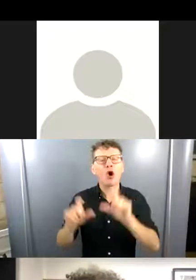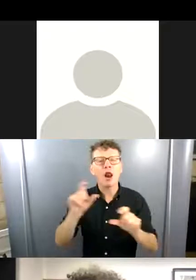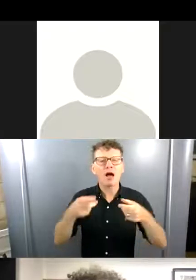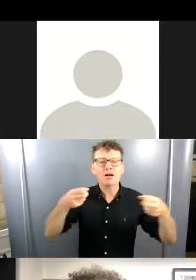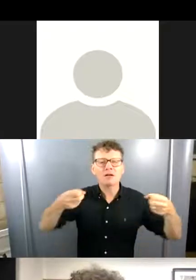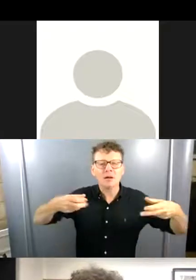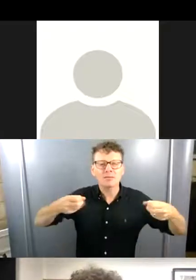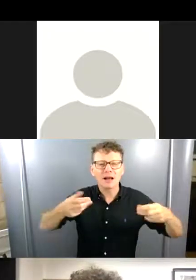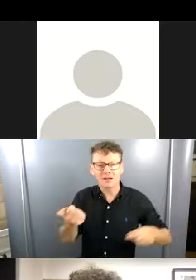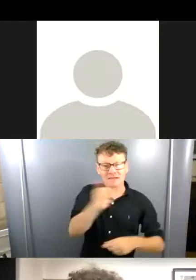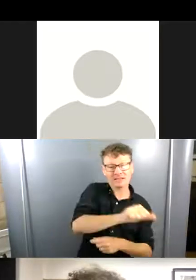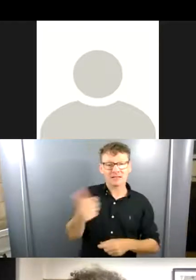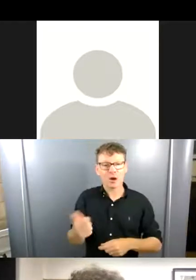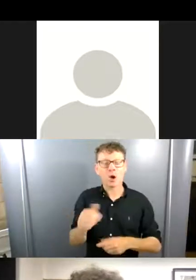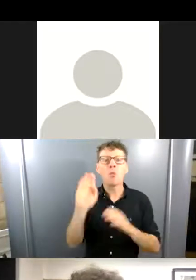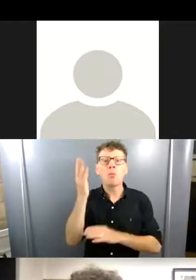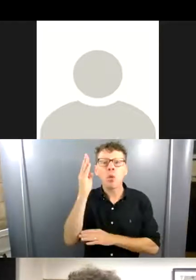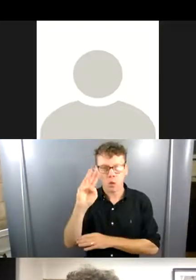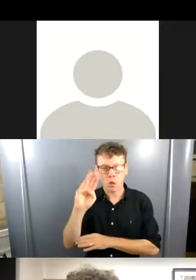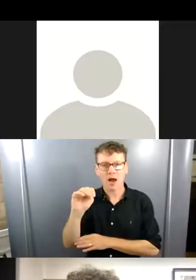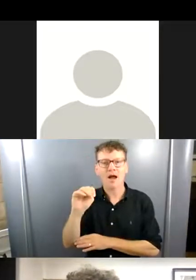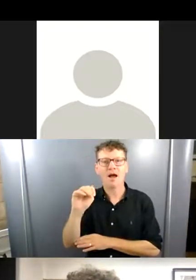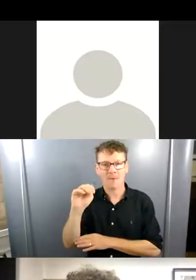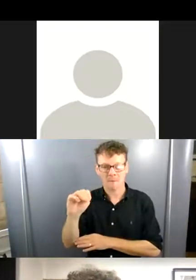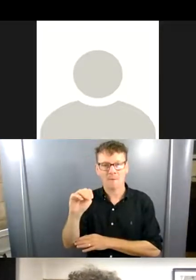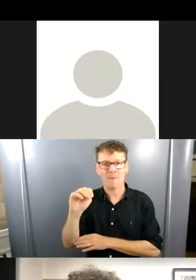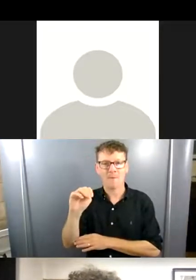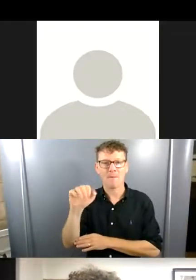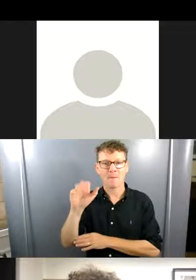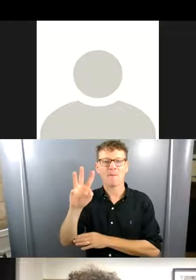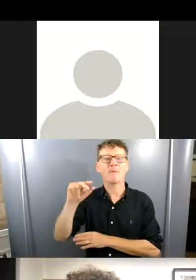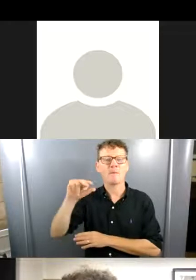but blue is Mawng and you can see here that Nancy starts by saying something in Mawng so that's blue